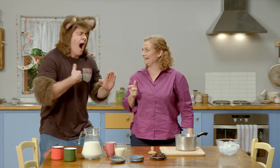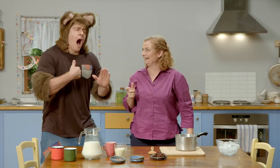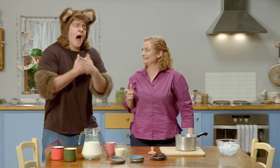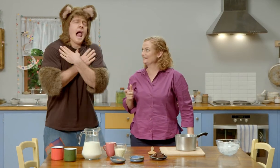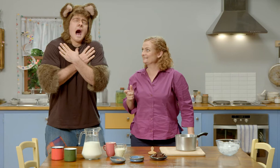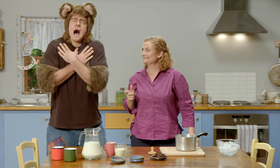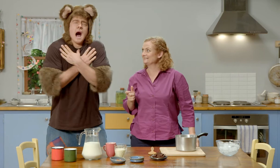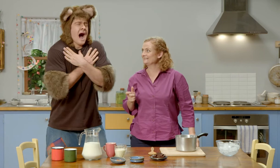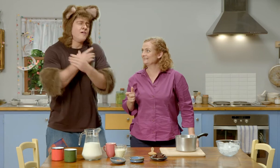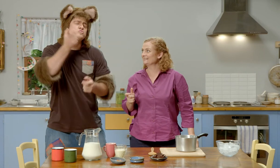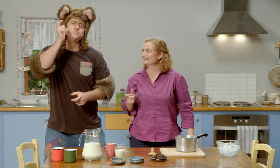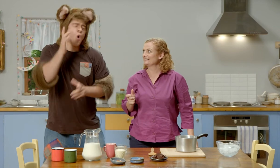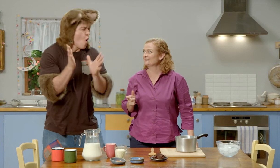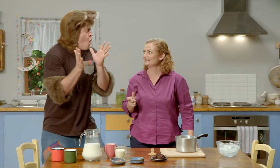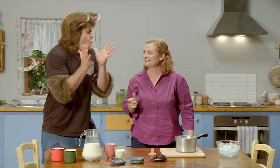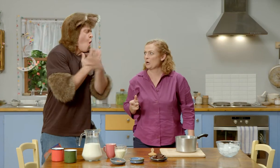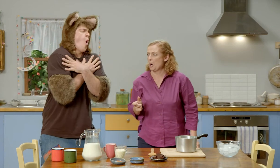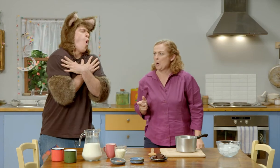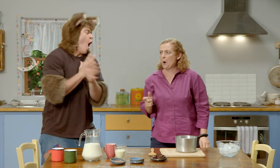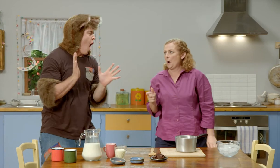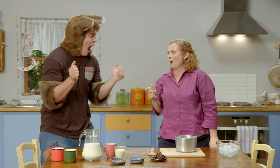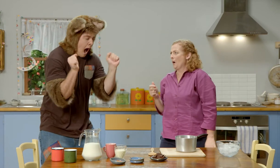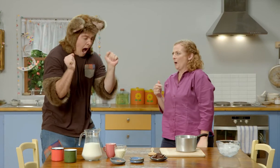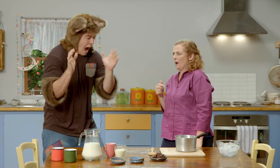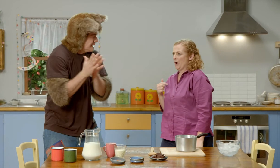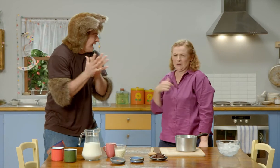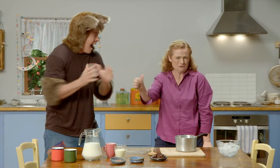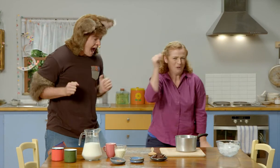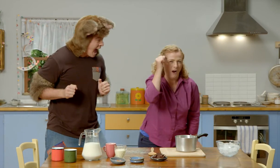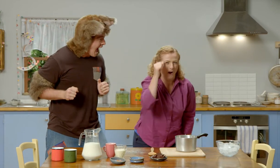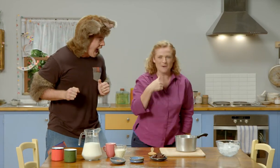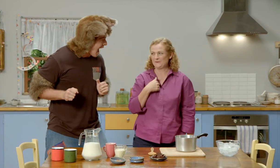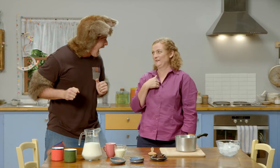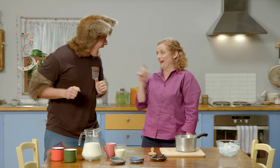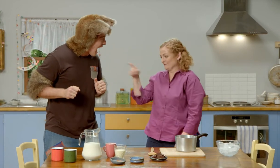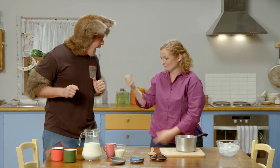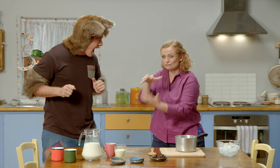Oh Sally, I love chocolate. I know you do, Possum.